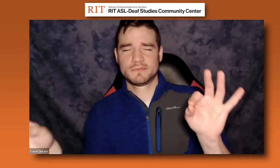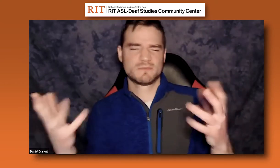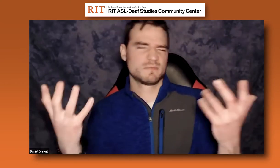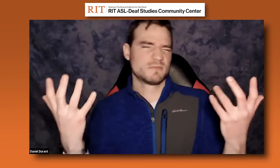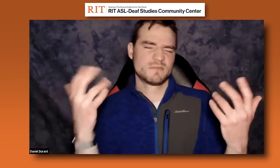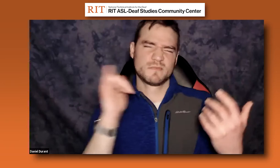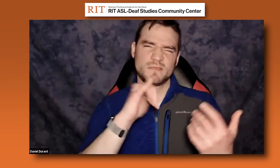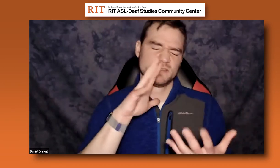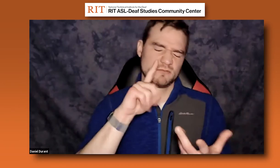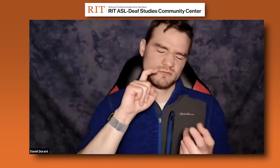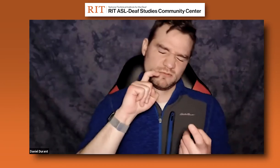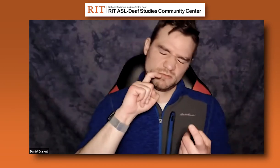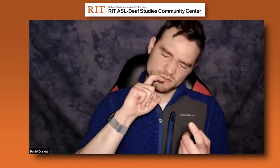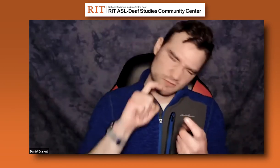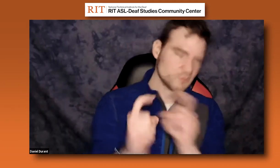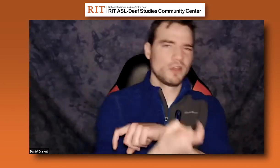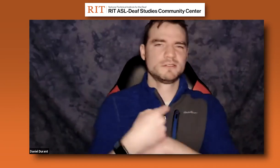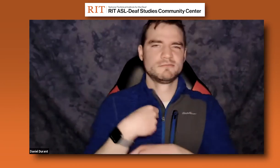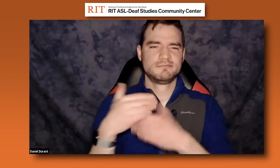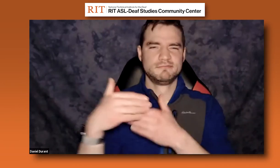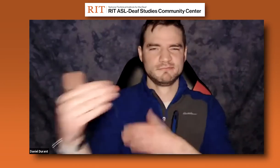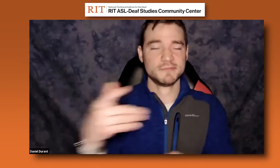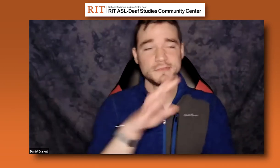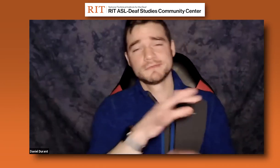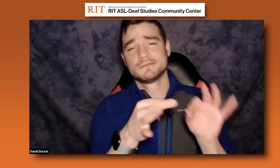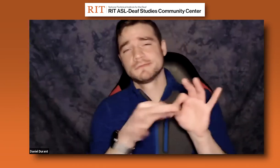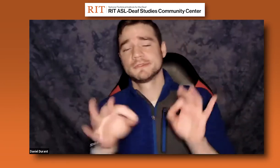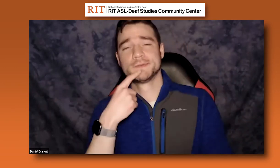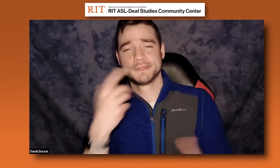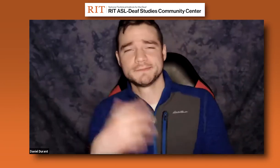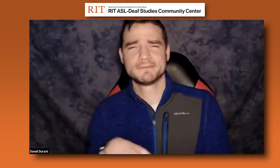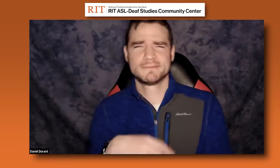She said something that really changed me.